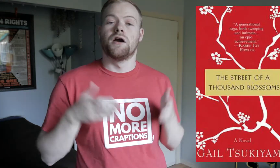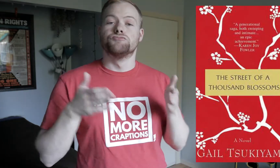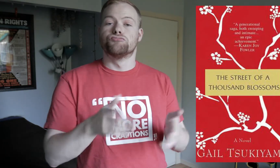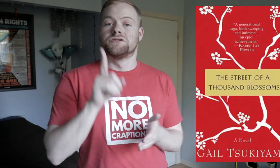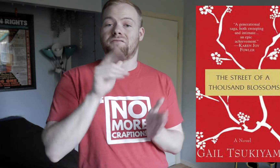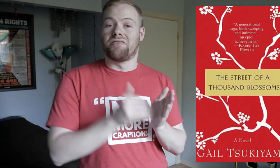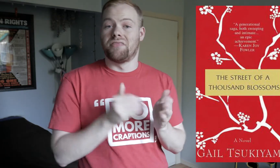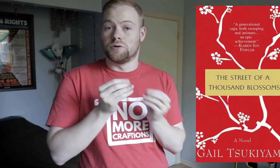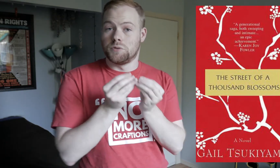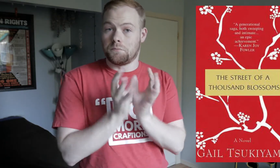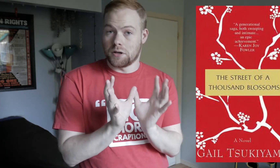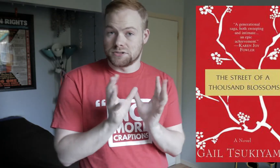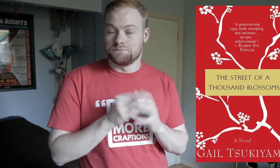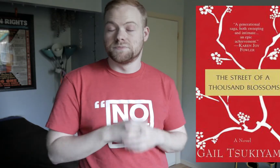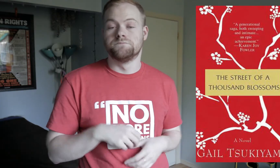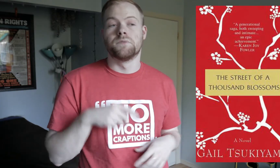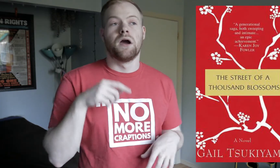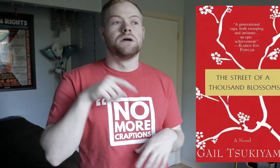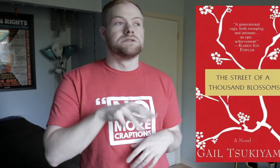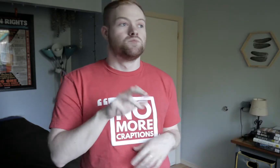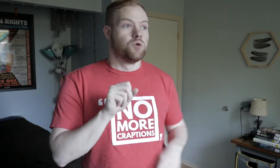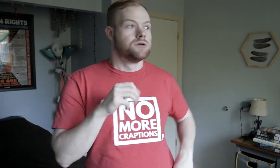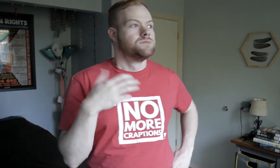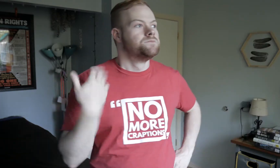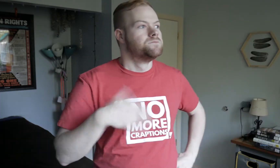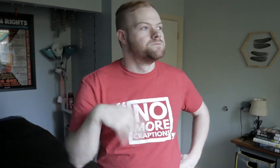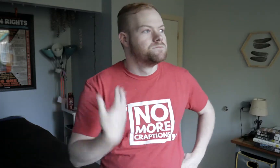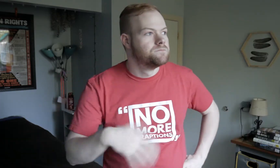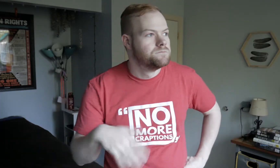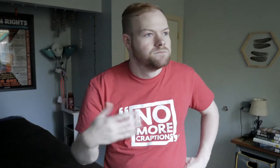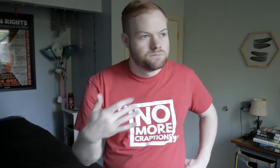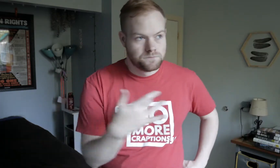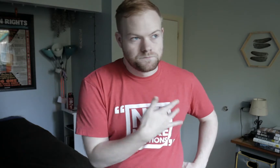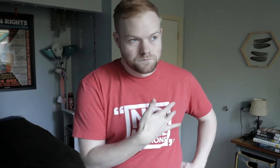The Street of a Thousand Blossoms. This was very touching.